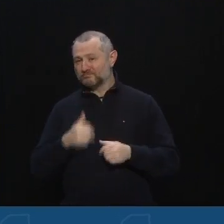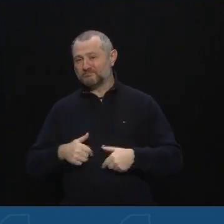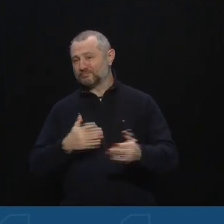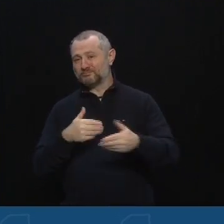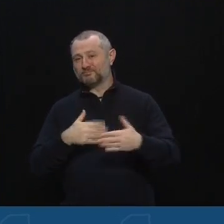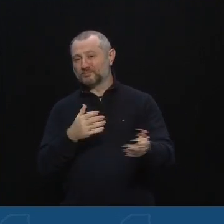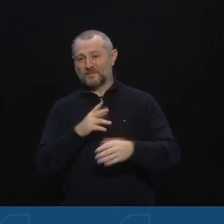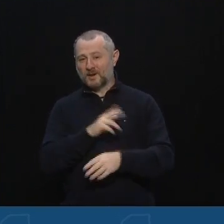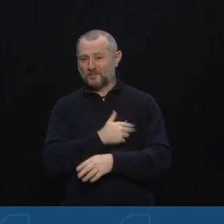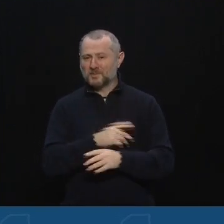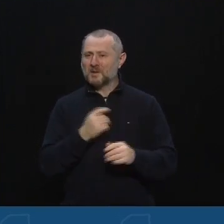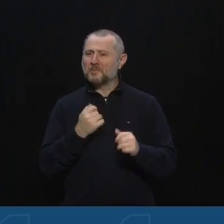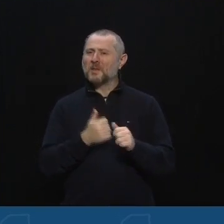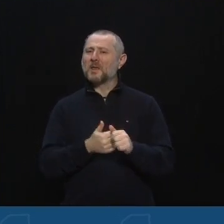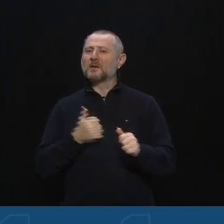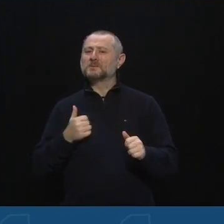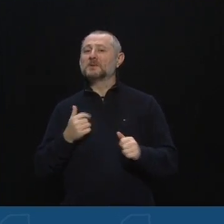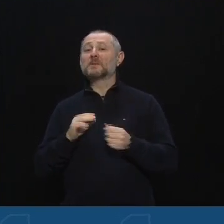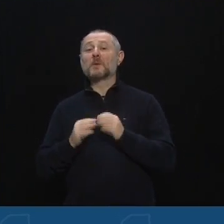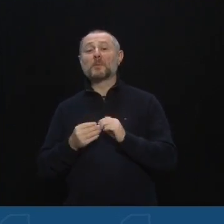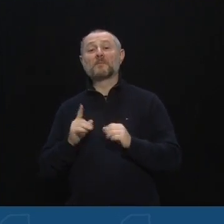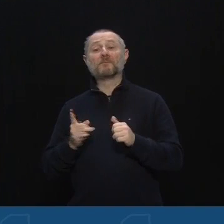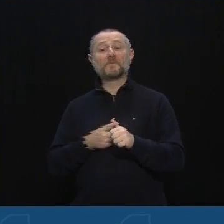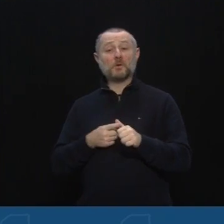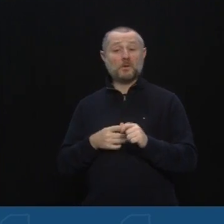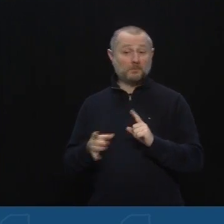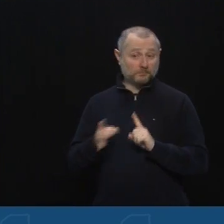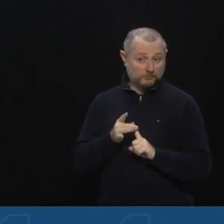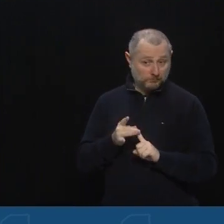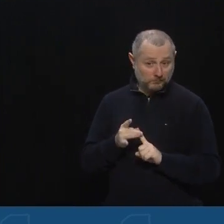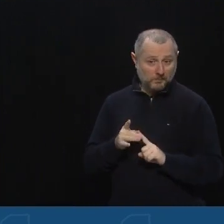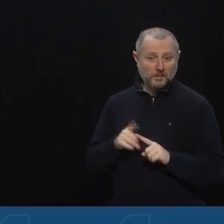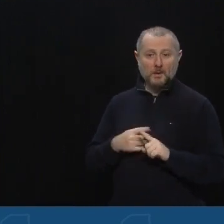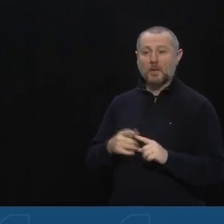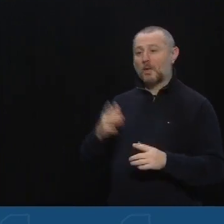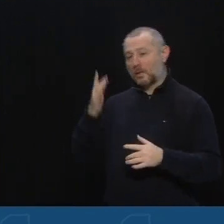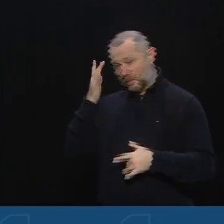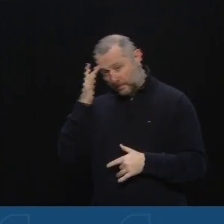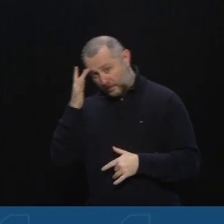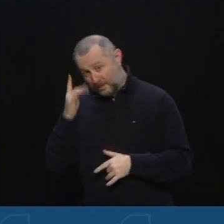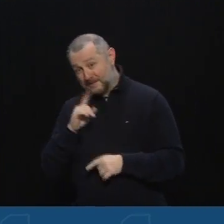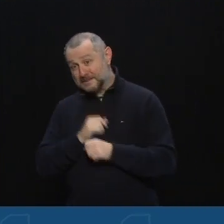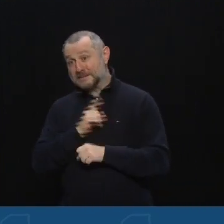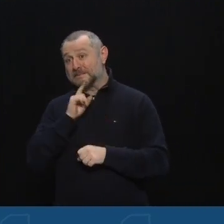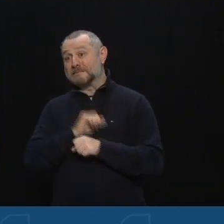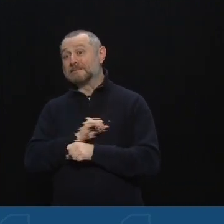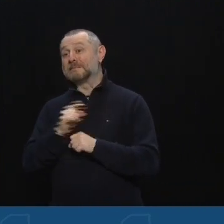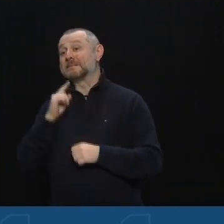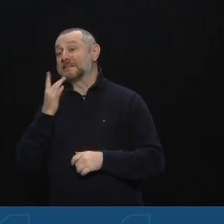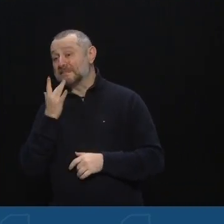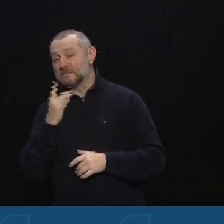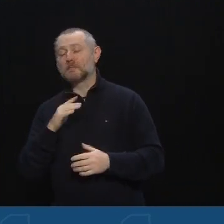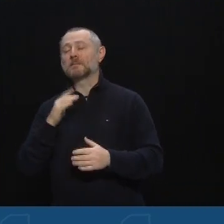THAT'S A 43% DROP IN HOSPITALIZATION S. THE HOSPITALIZATIONS ARE THE CARE. WE'VE TALKED ABOUT THIS FROM THE BEGINNING.